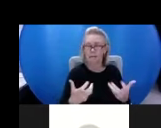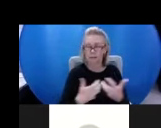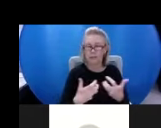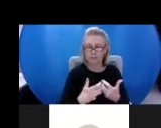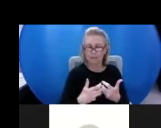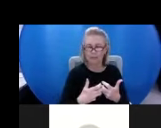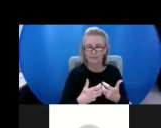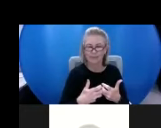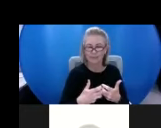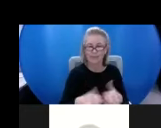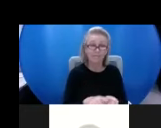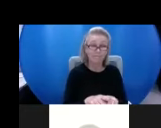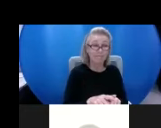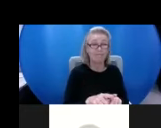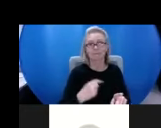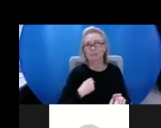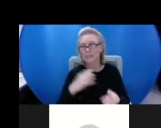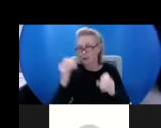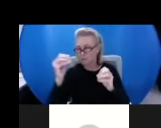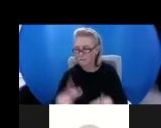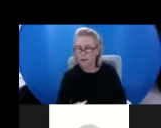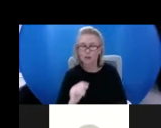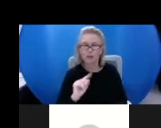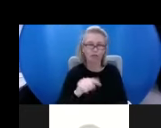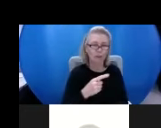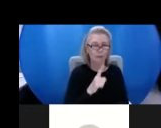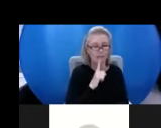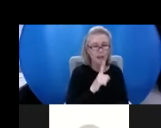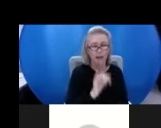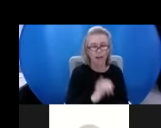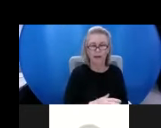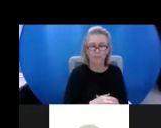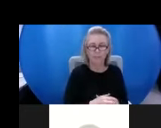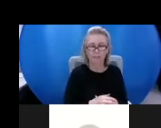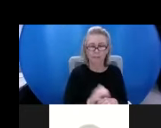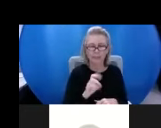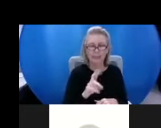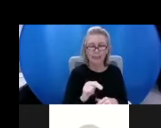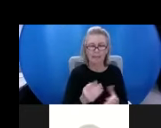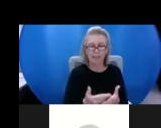and our professor and just the fact that like even things that are, go beyond,